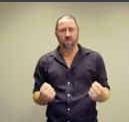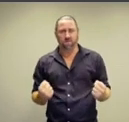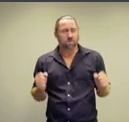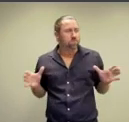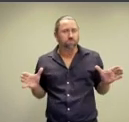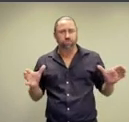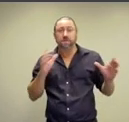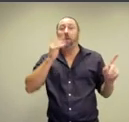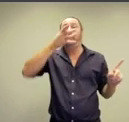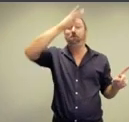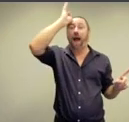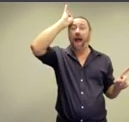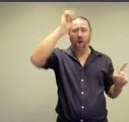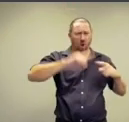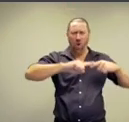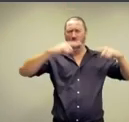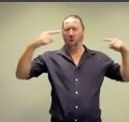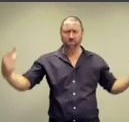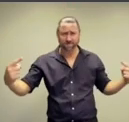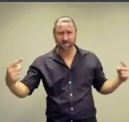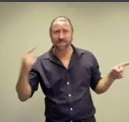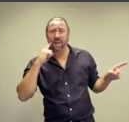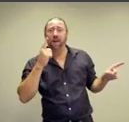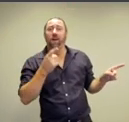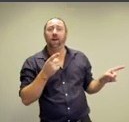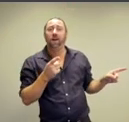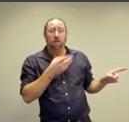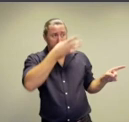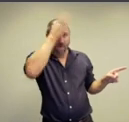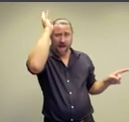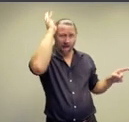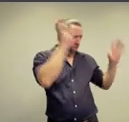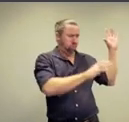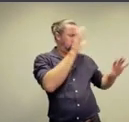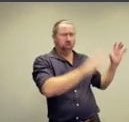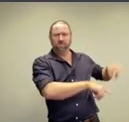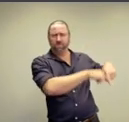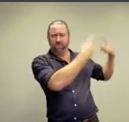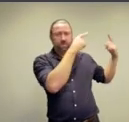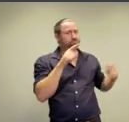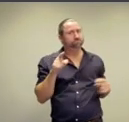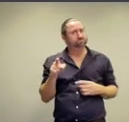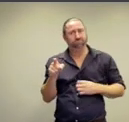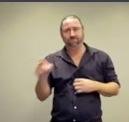really really opposite to punks if you think about the way we're using the black leather jacket here, the Black Panthers strategically use the jackets